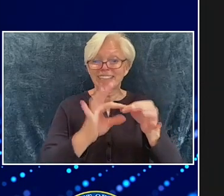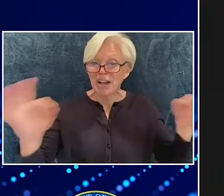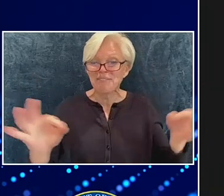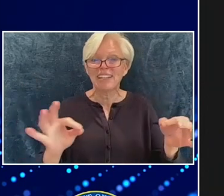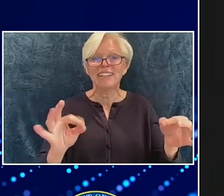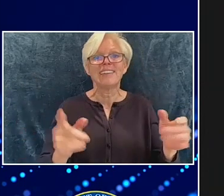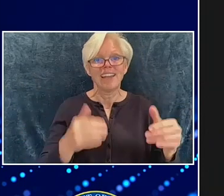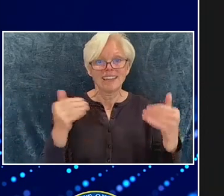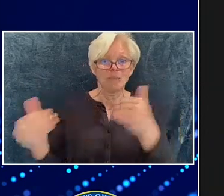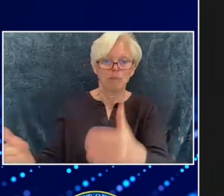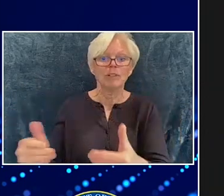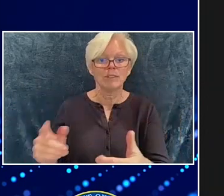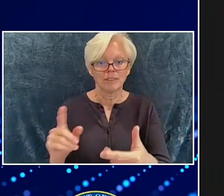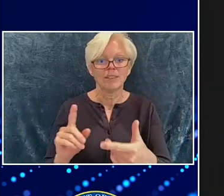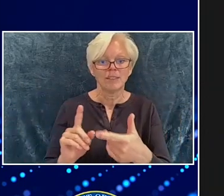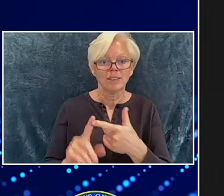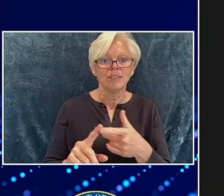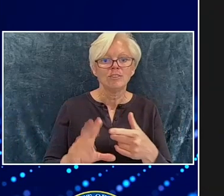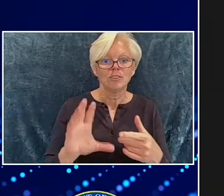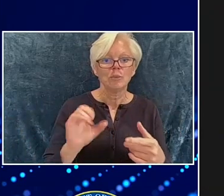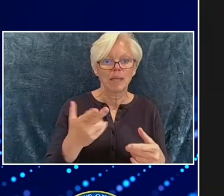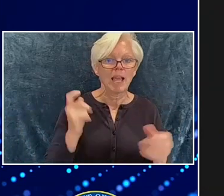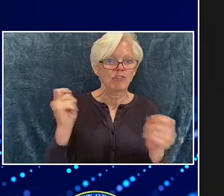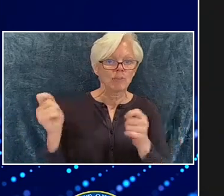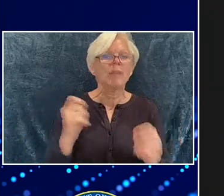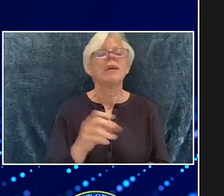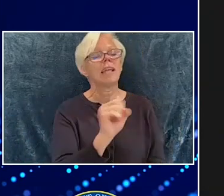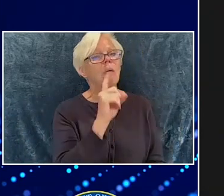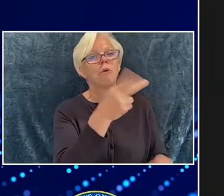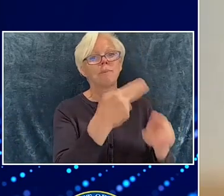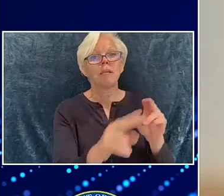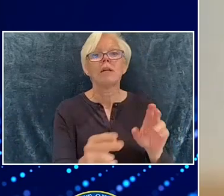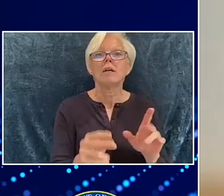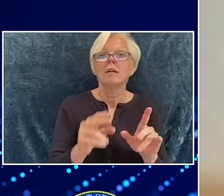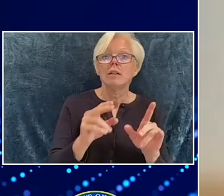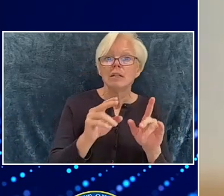management, okay. Yes. And I'll be quick. Can you share what that proposed language